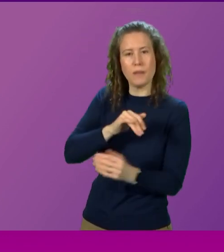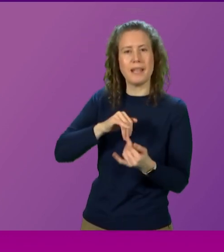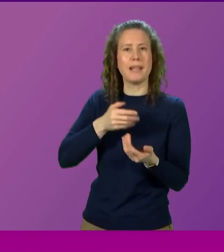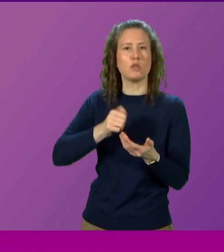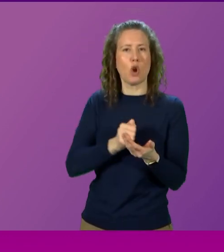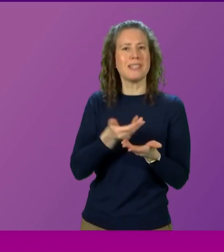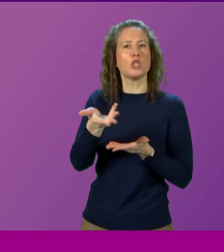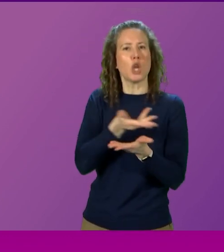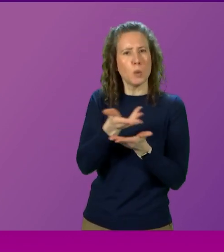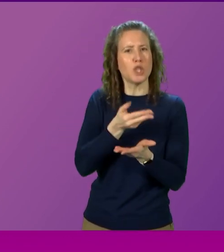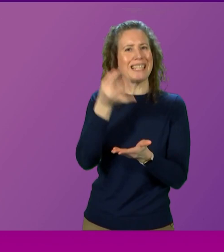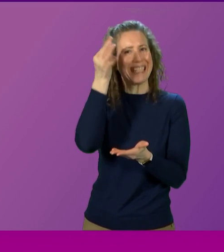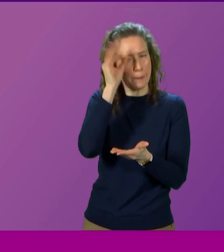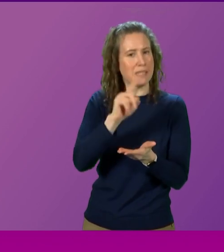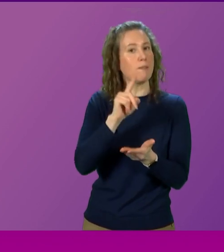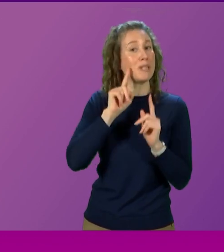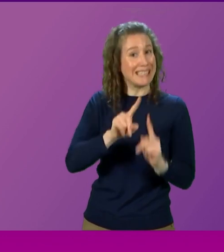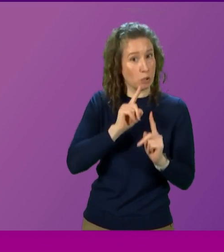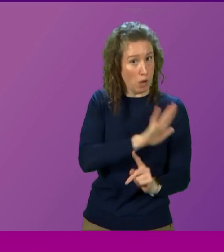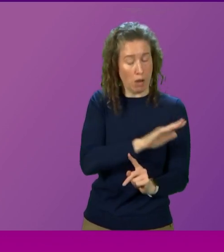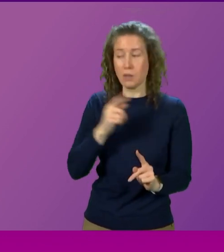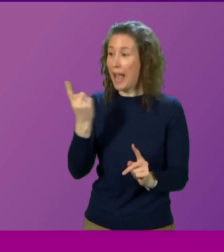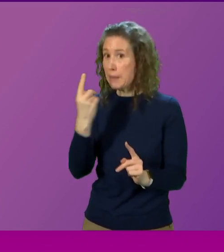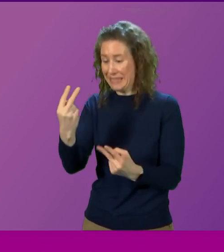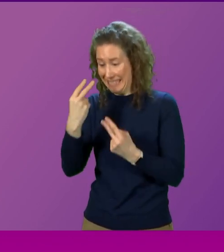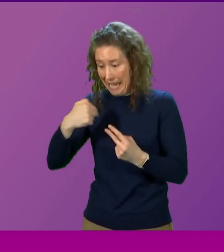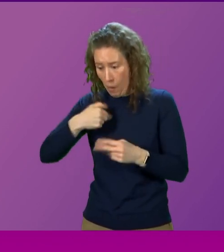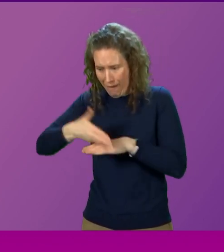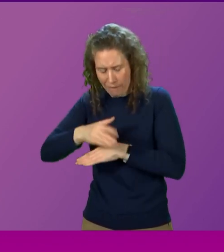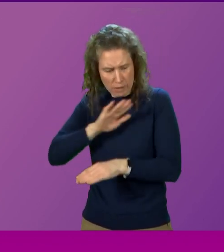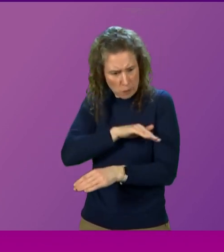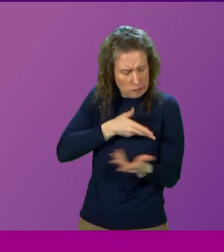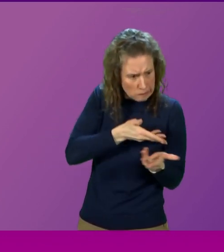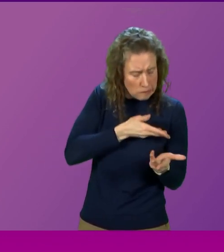Anyone who looks at the efforts that the Government has made to give fair pay rises and settle